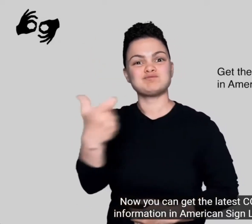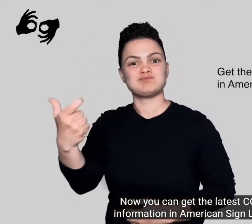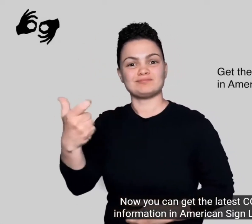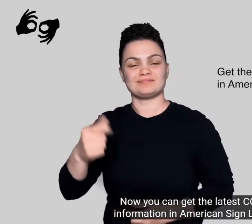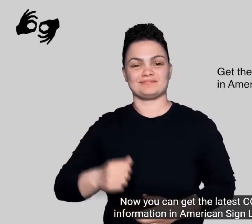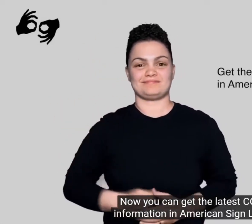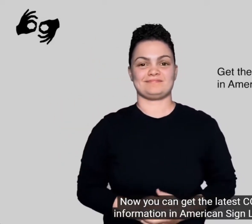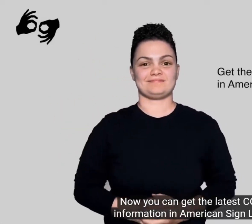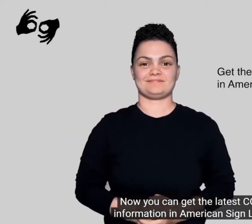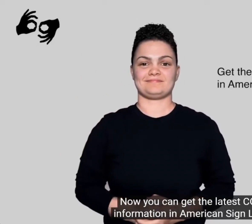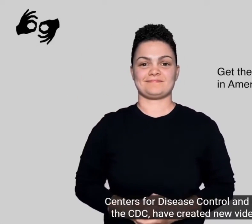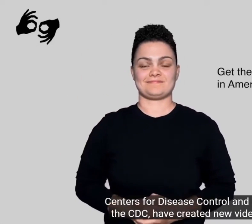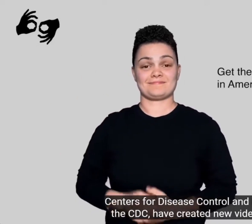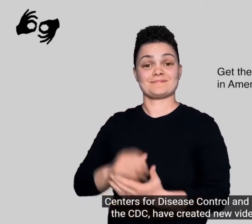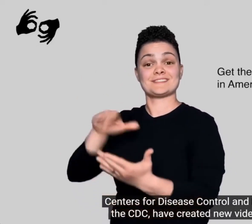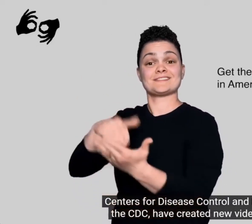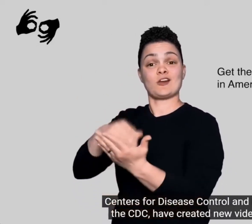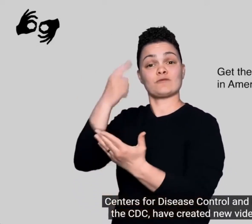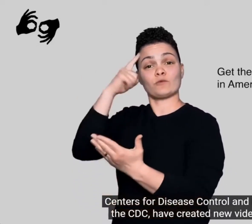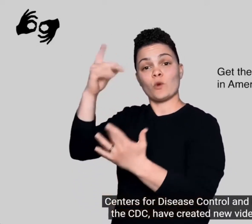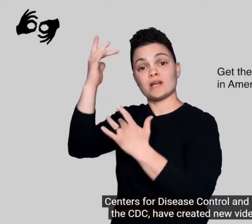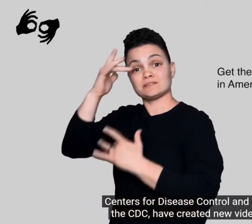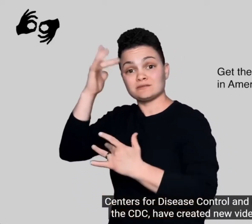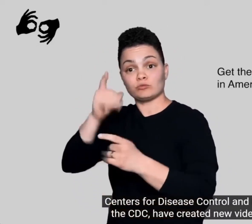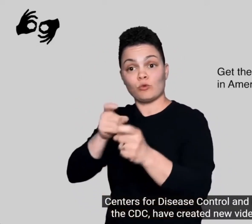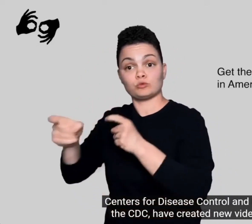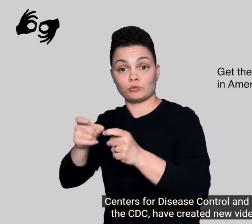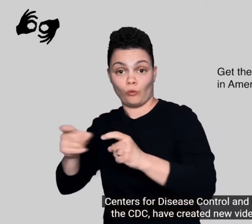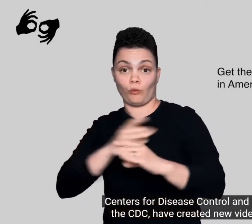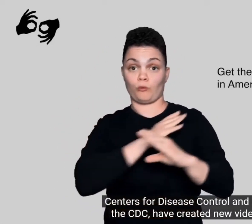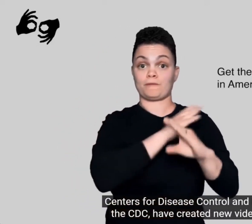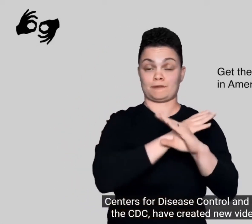Eye Language, the Centers for Disease Control and Prevention.